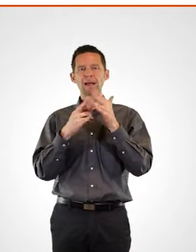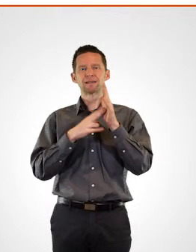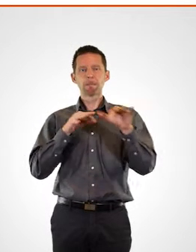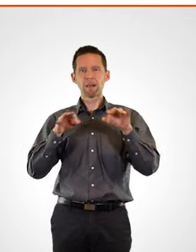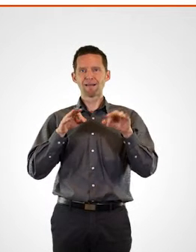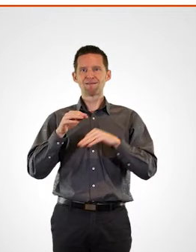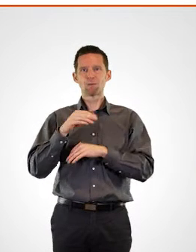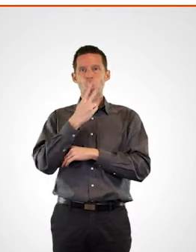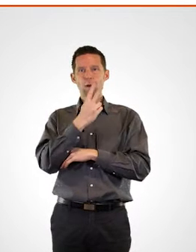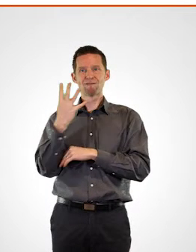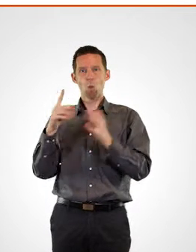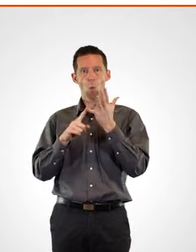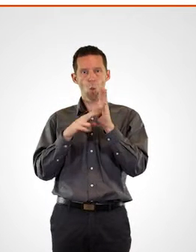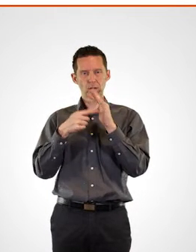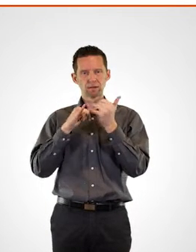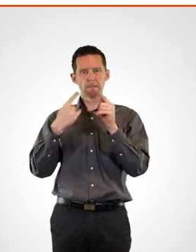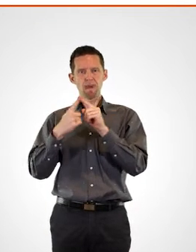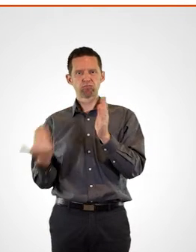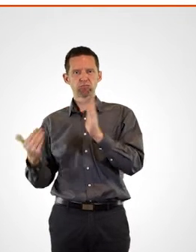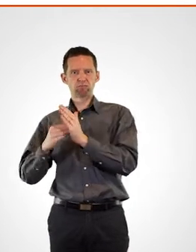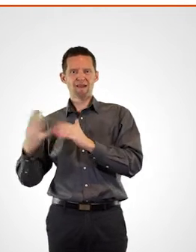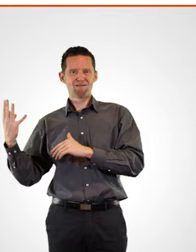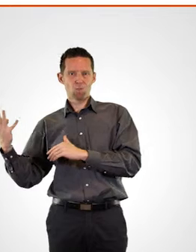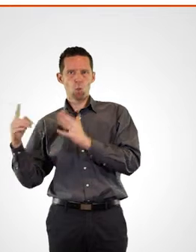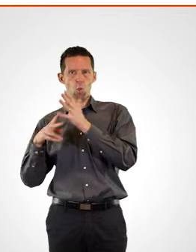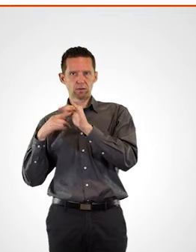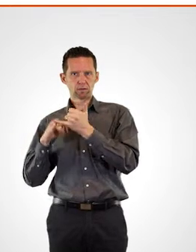plus four supplemental units, we have progress monitoring